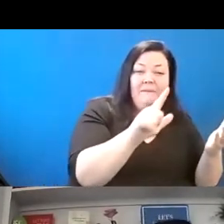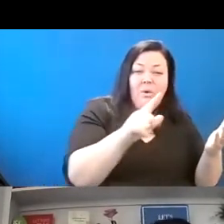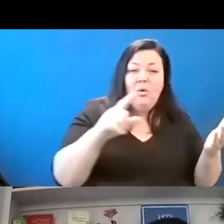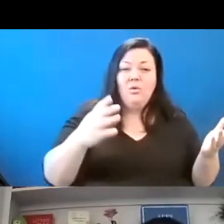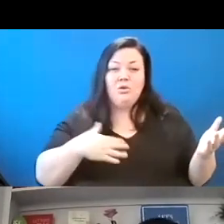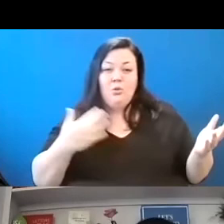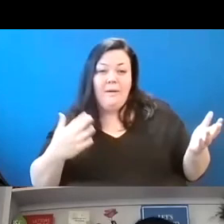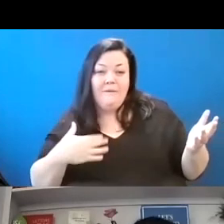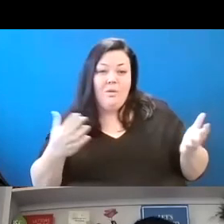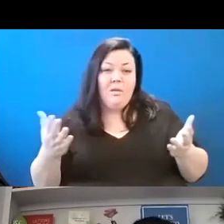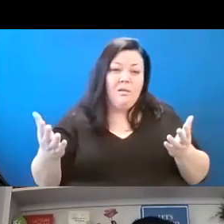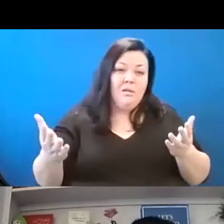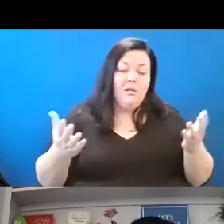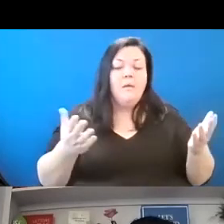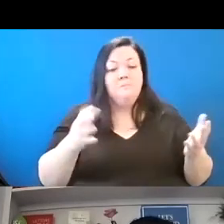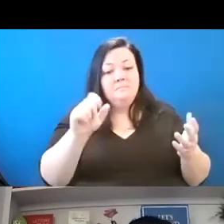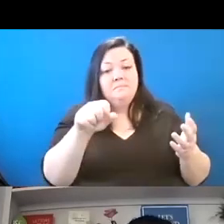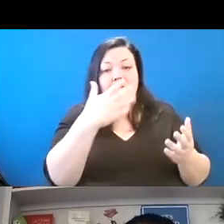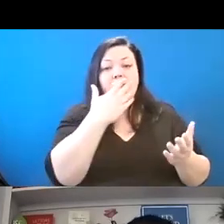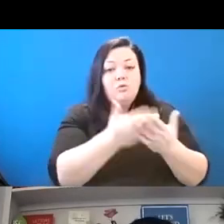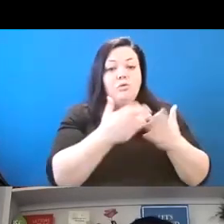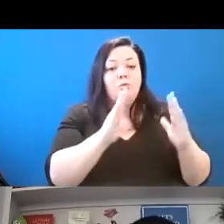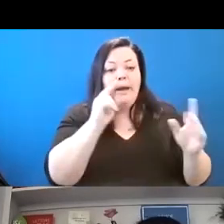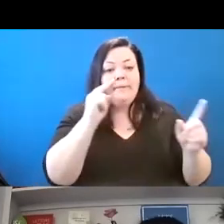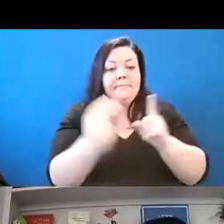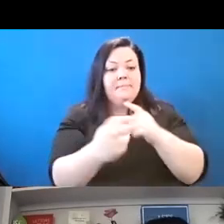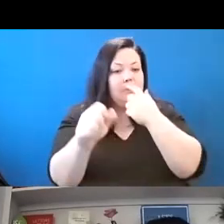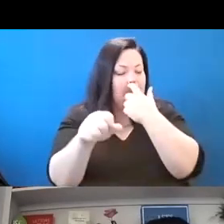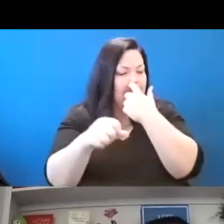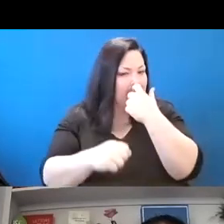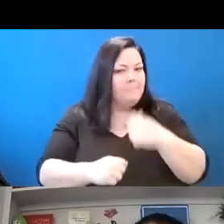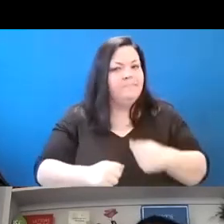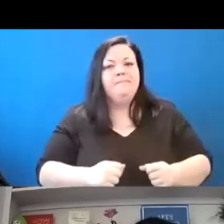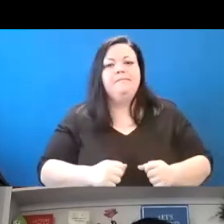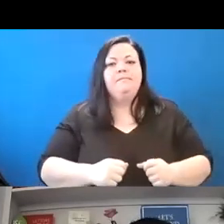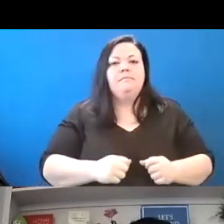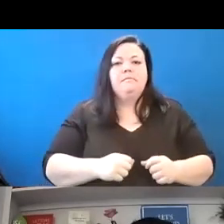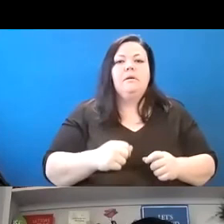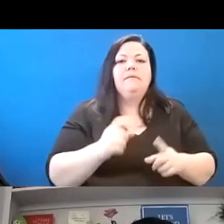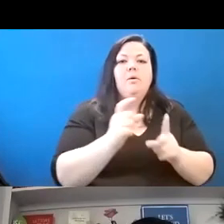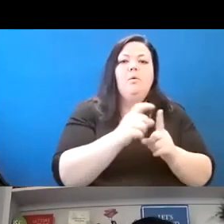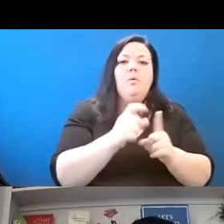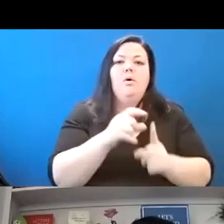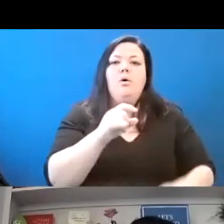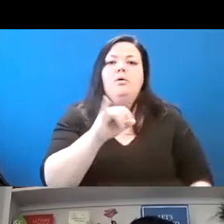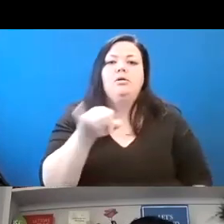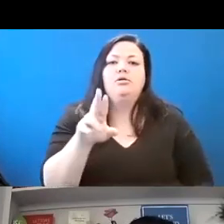is definitely a good way to think about it too though um i have the word justice right power